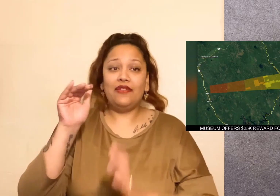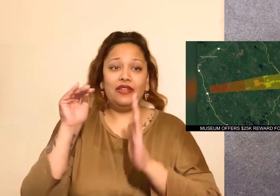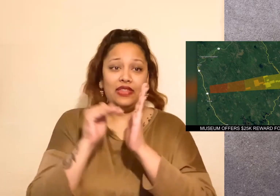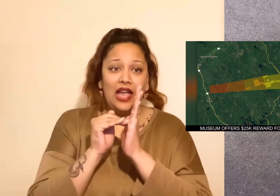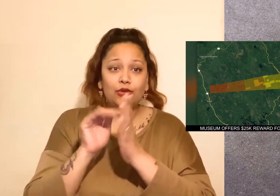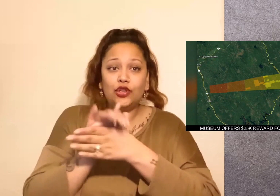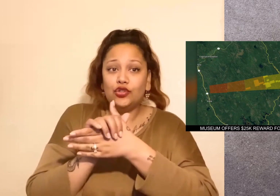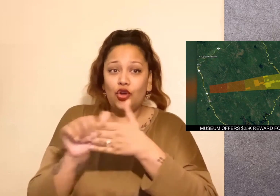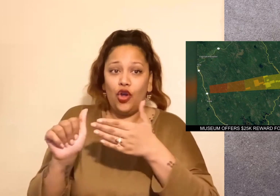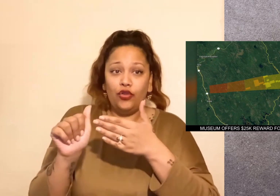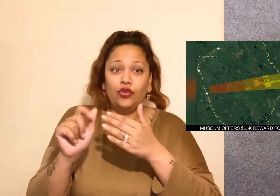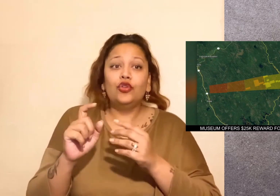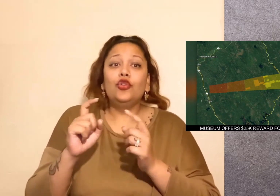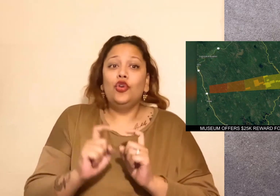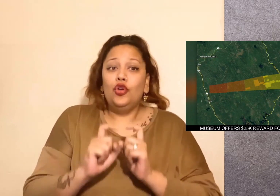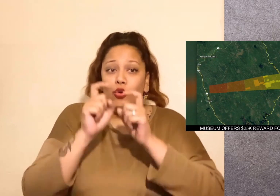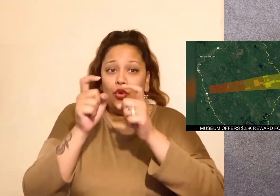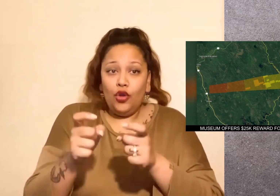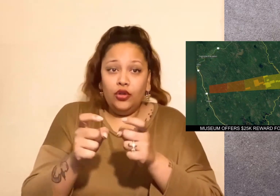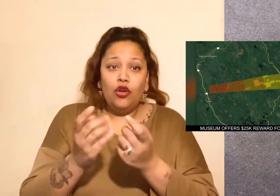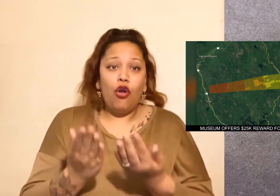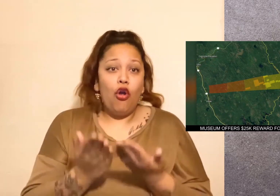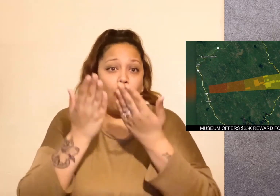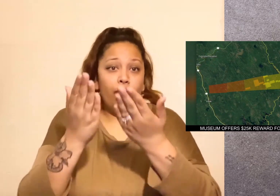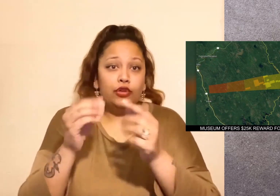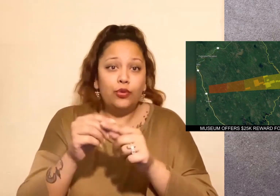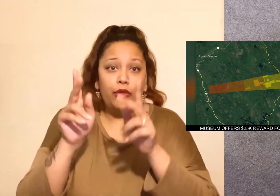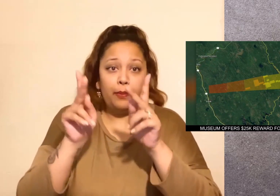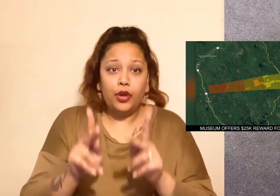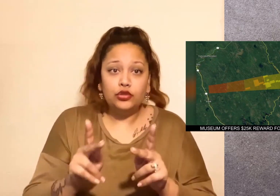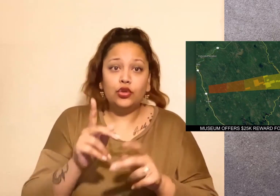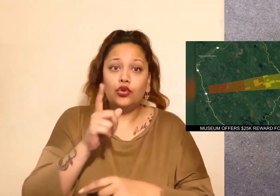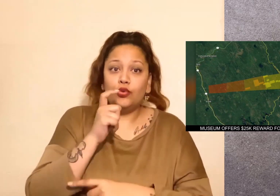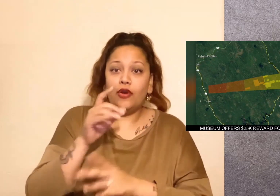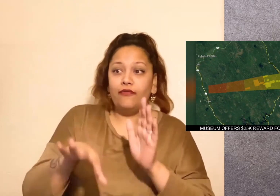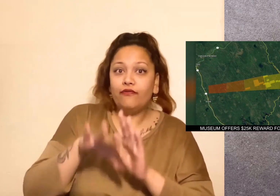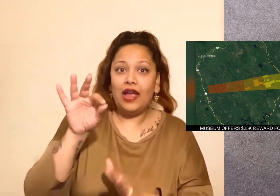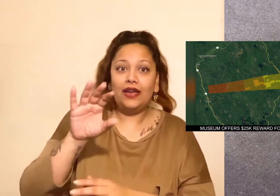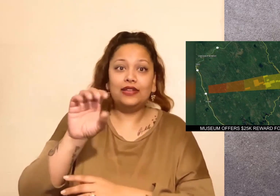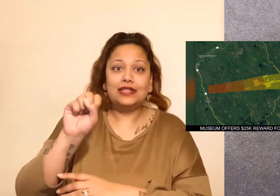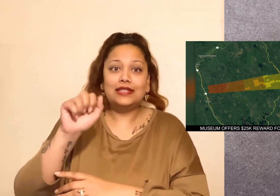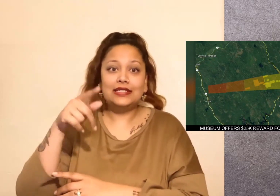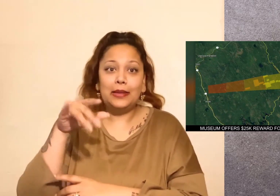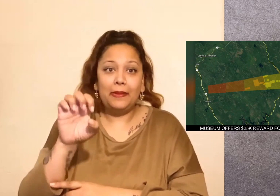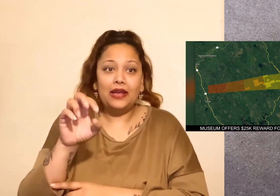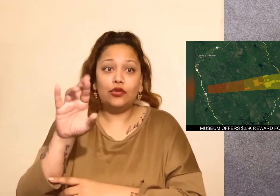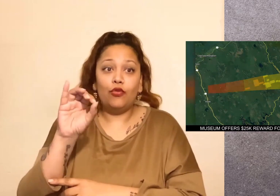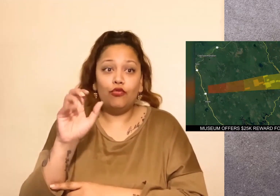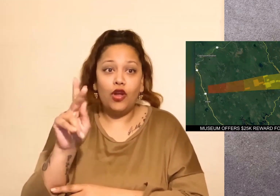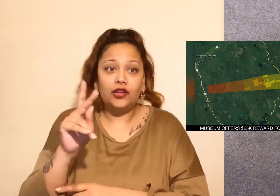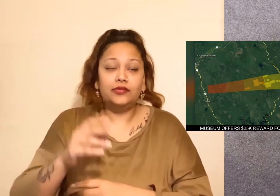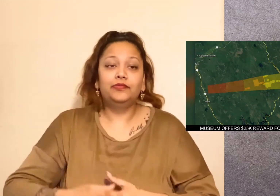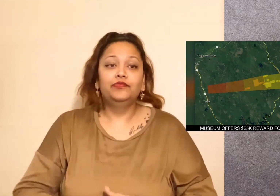a $25,000 reward is being offered for the person who finds a space rock